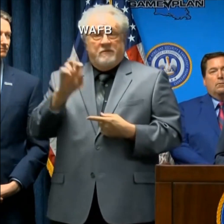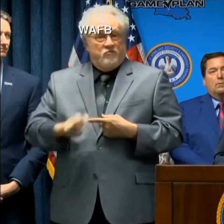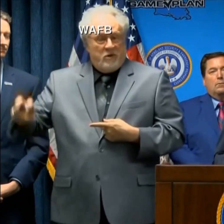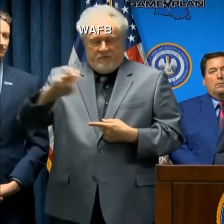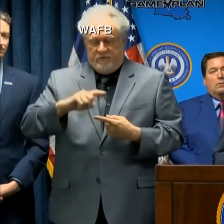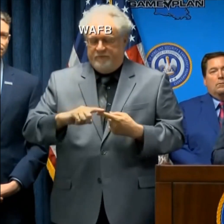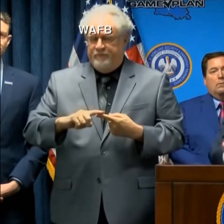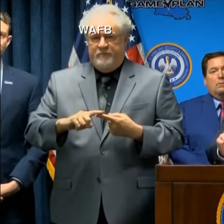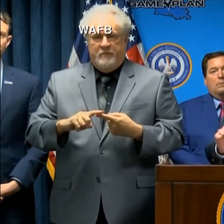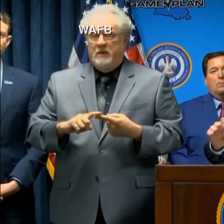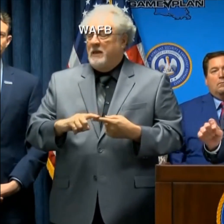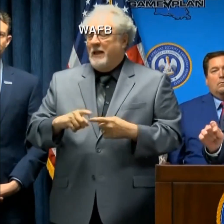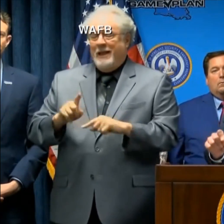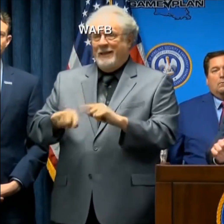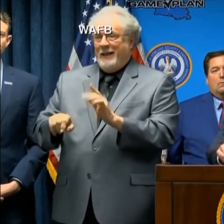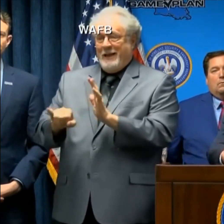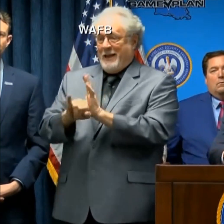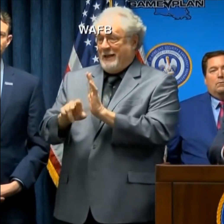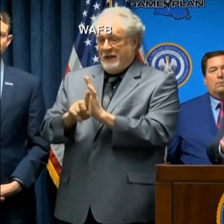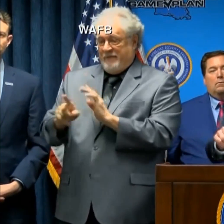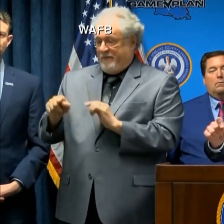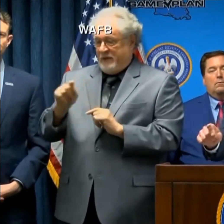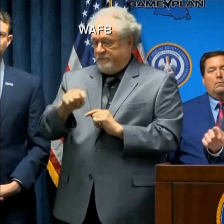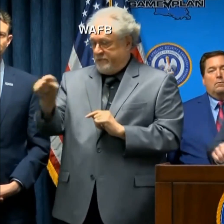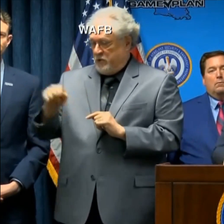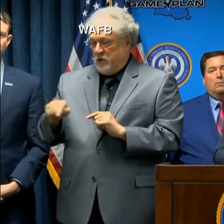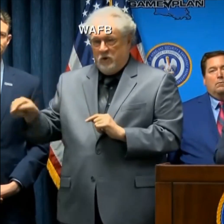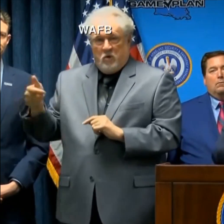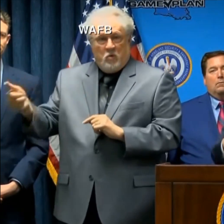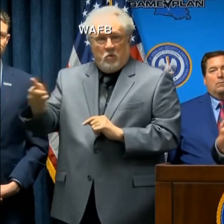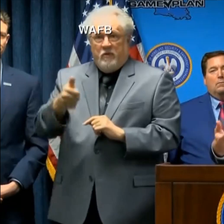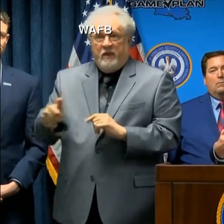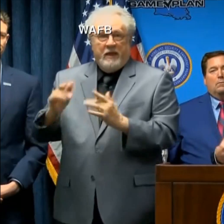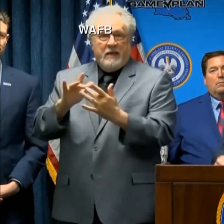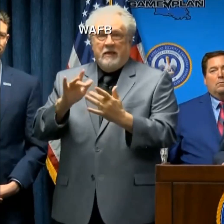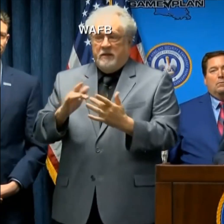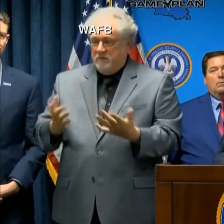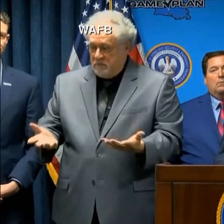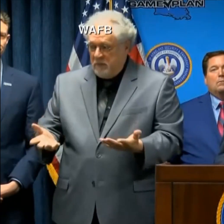and we can't identify any individuals that they contacted and therefore by